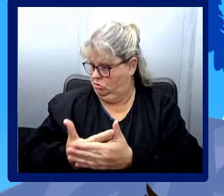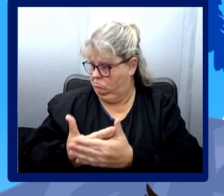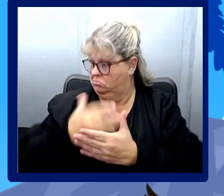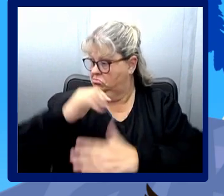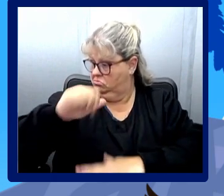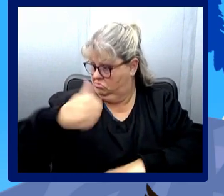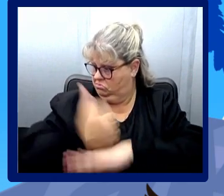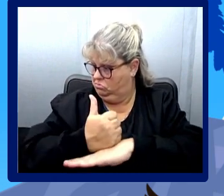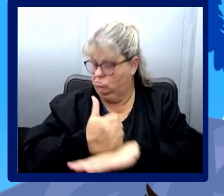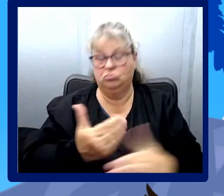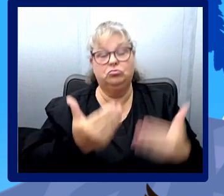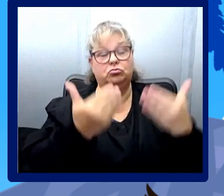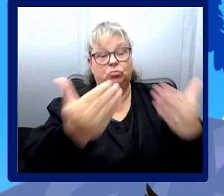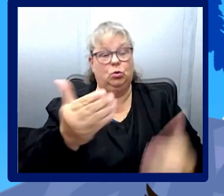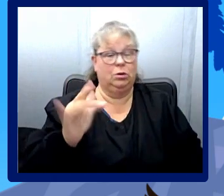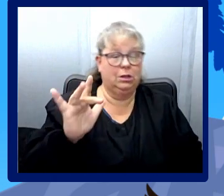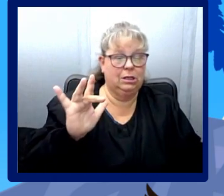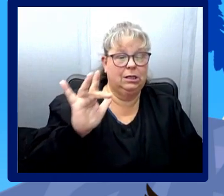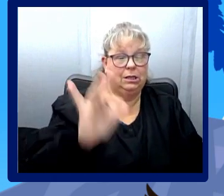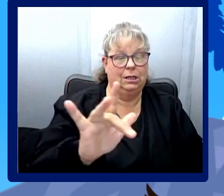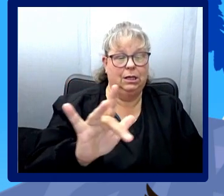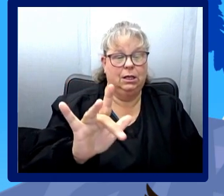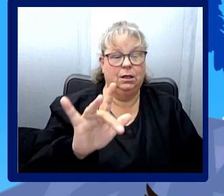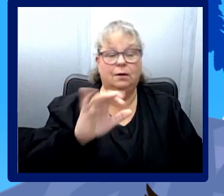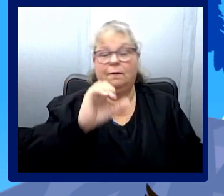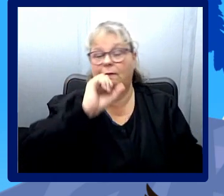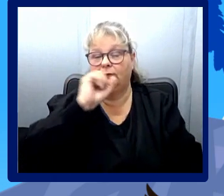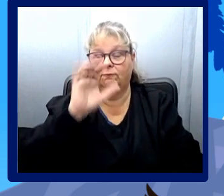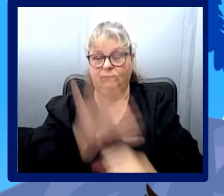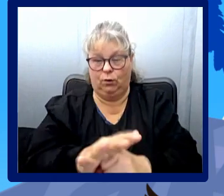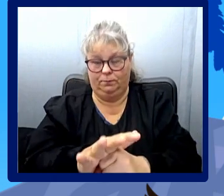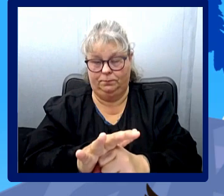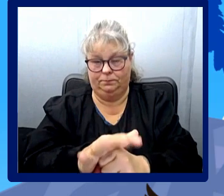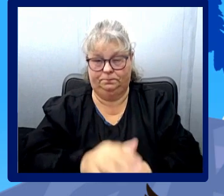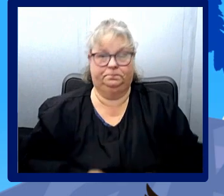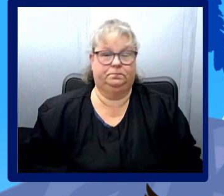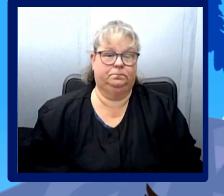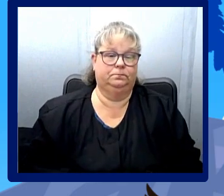and I'm gonna reshare so that we can see this slideshow.